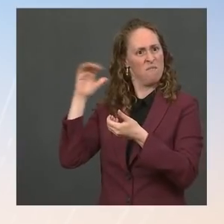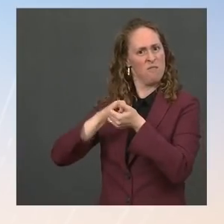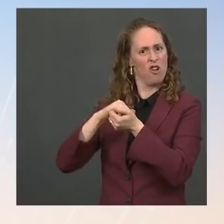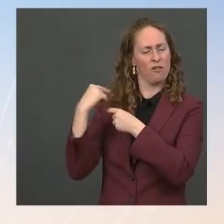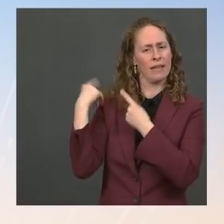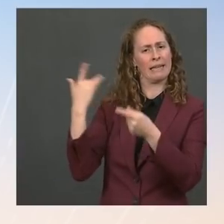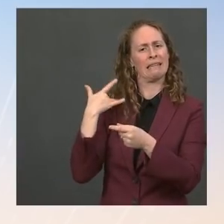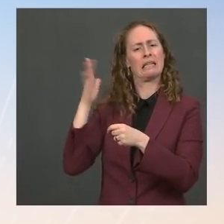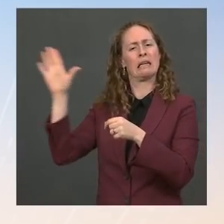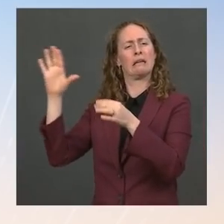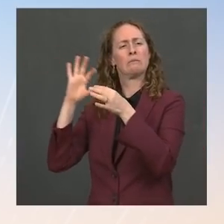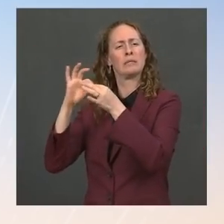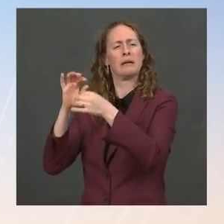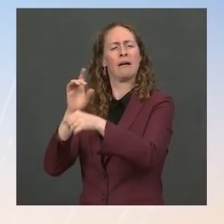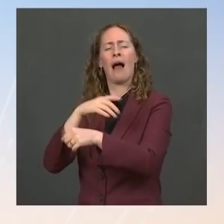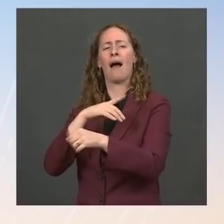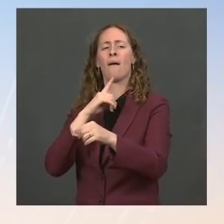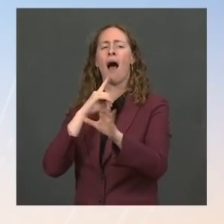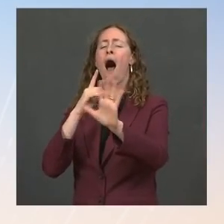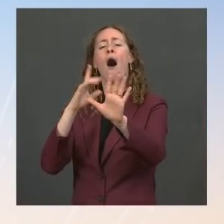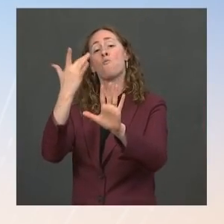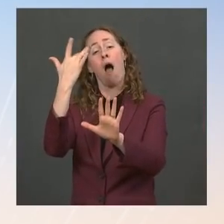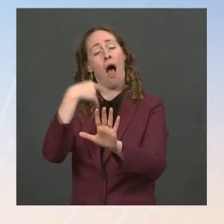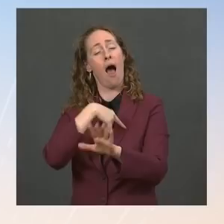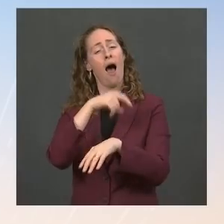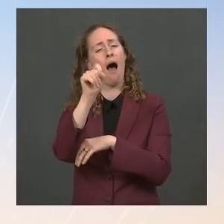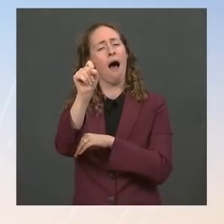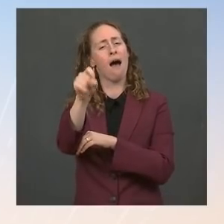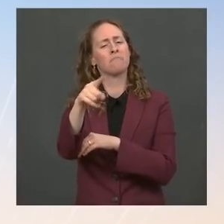The Press: -- what has happened -- Ms Psaki: The reason I asked that question is because I think it's important to note